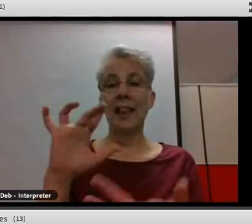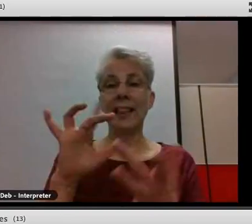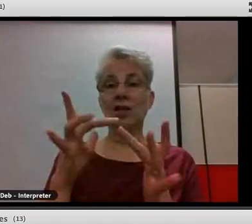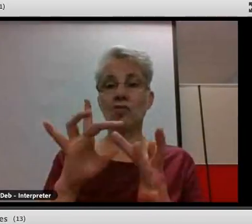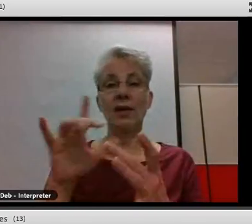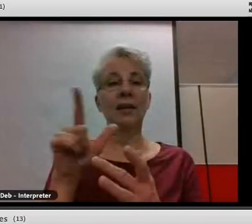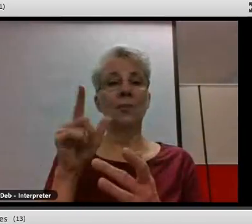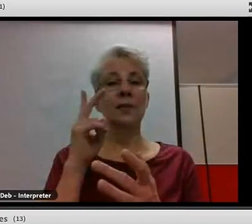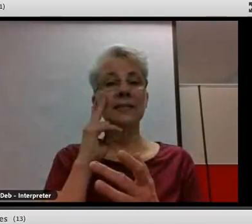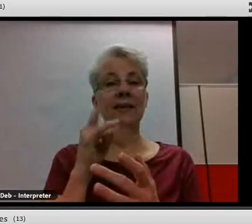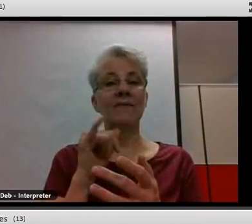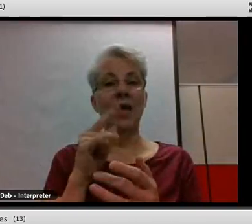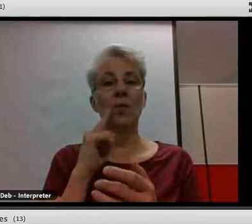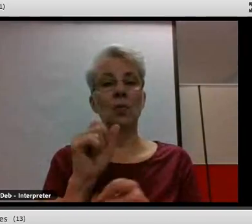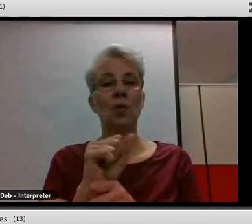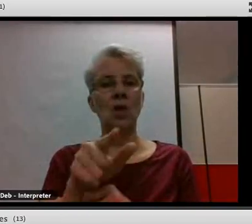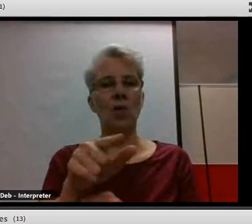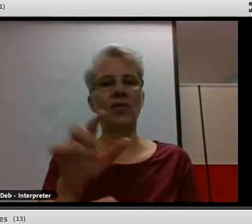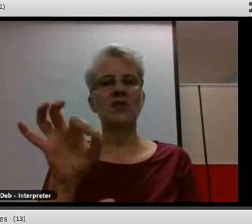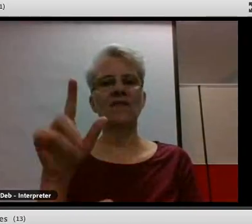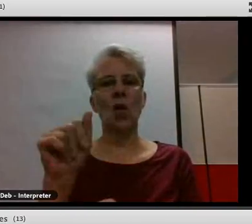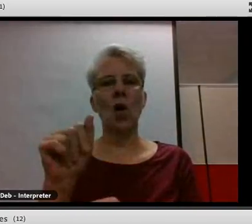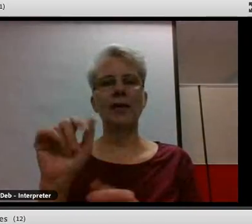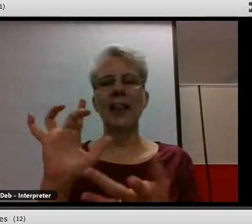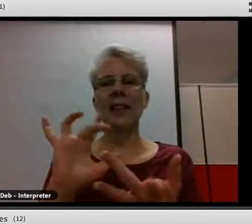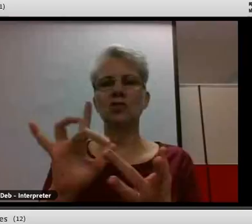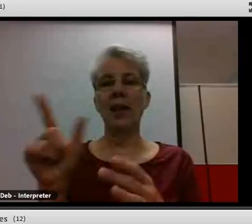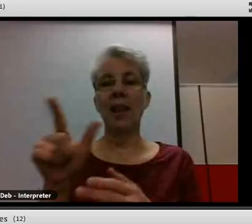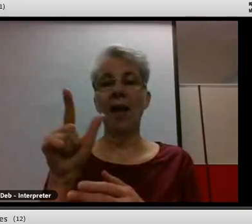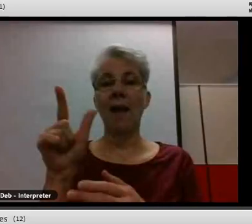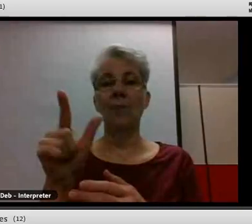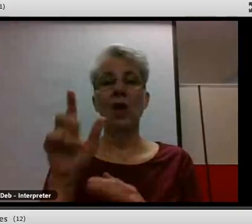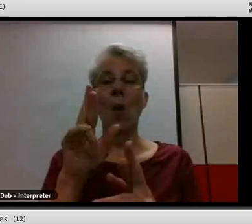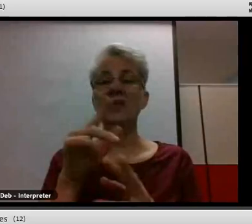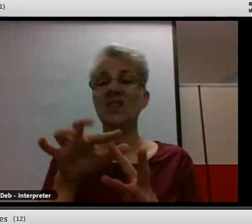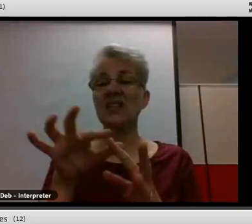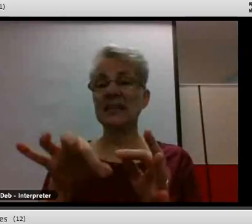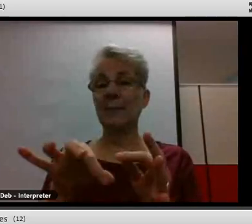if they couldn't get electronic books, but there's so many resources out there